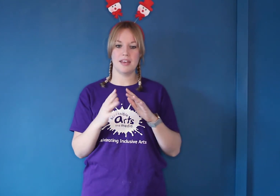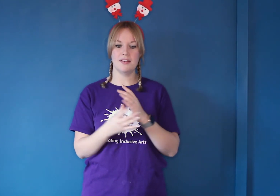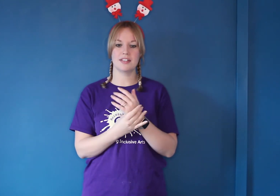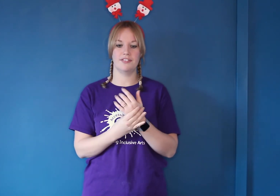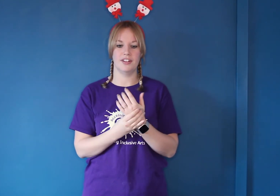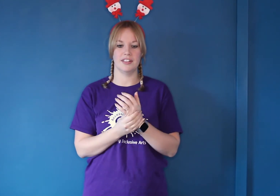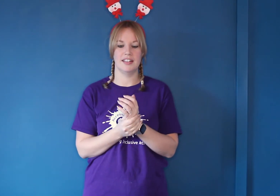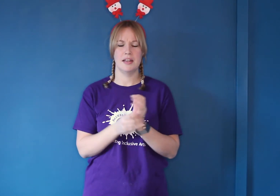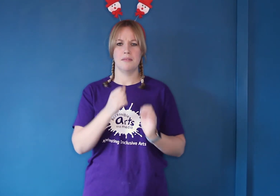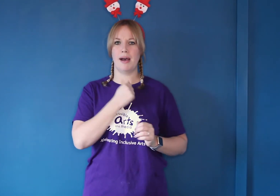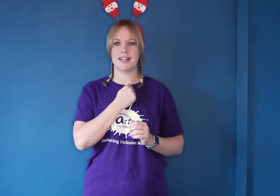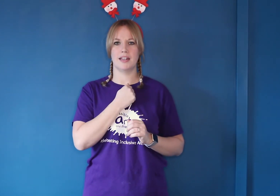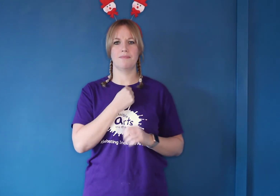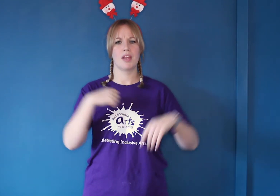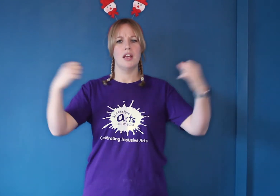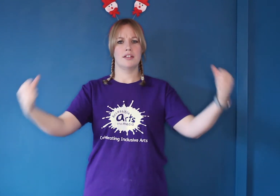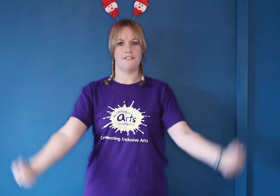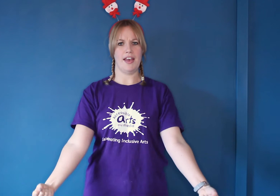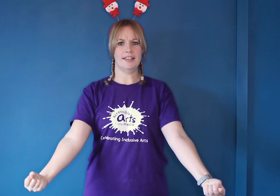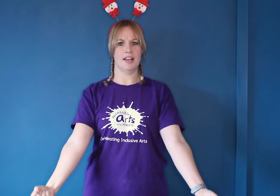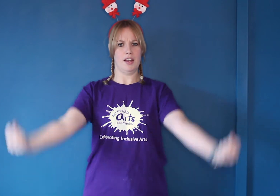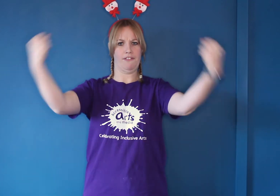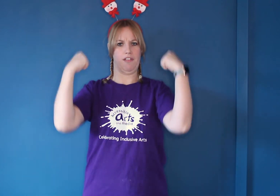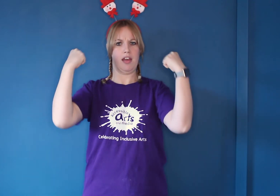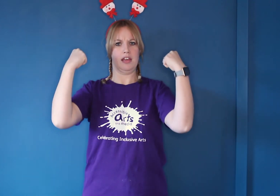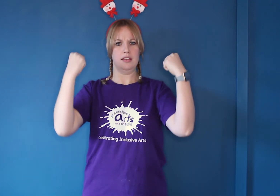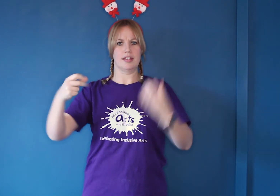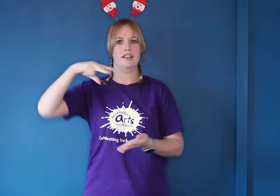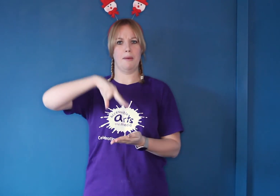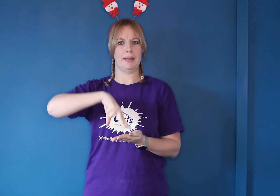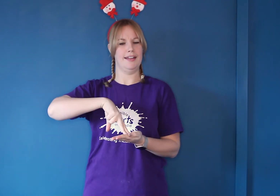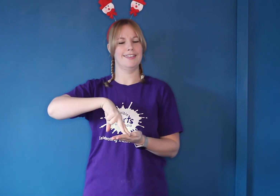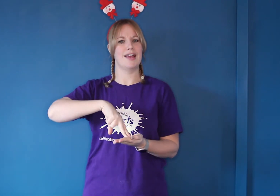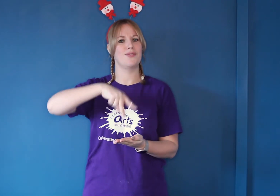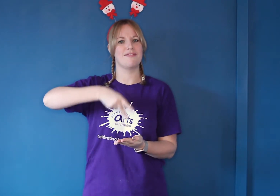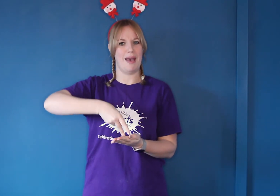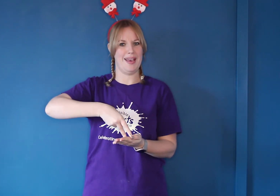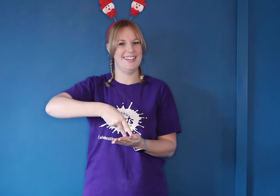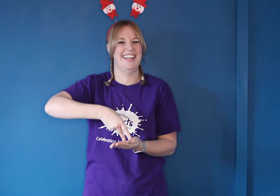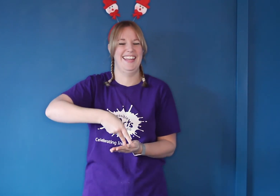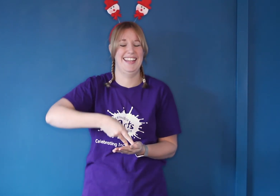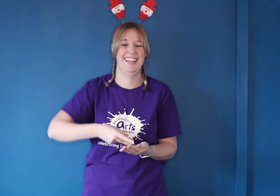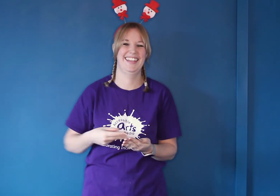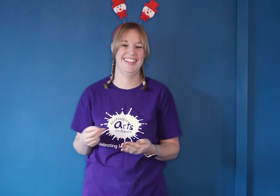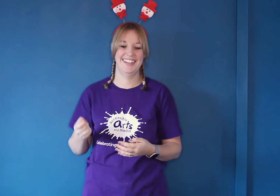Beautiful. My turn. To face unafraid, the plans that we’ve made.